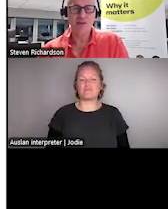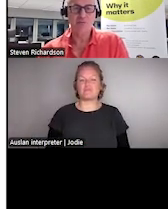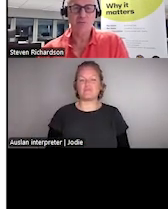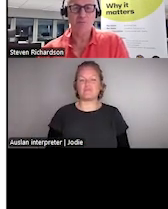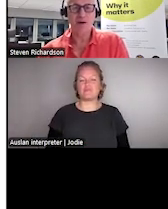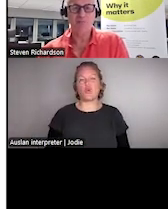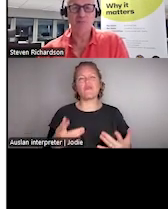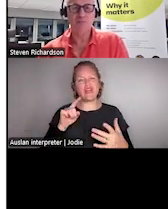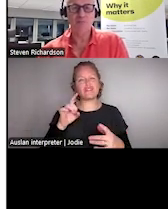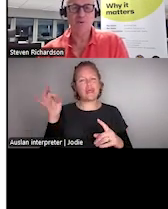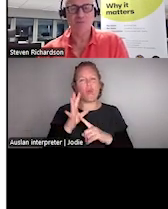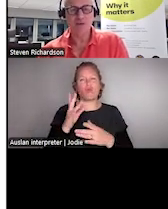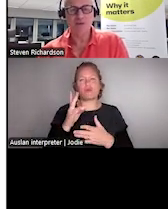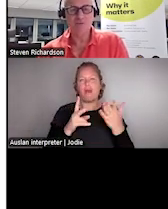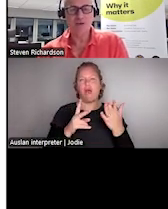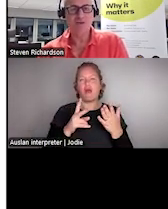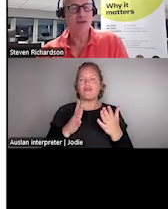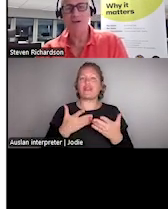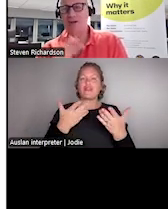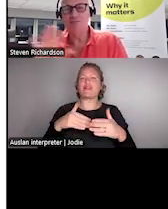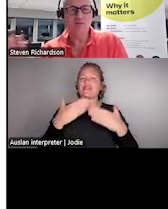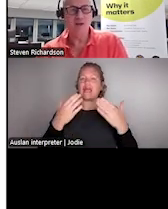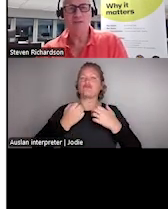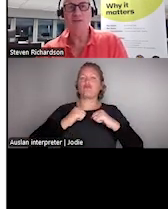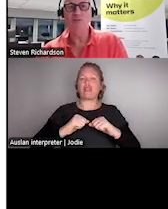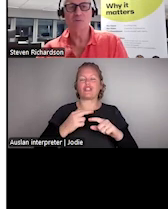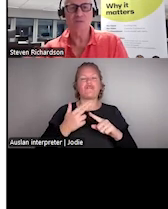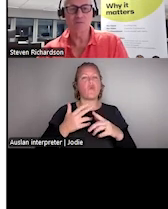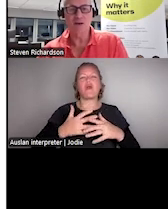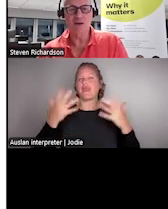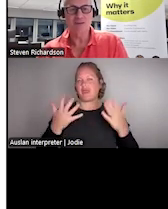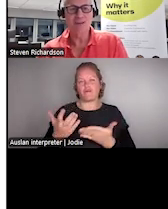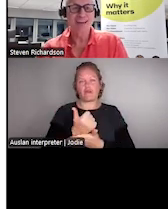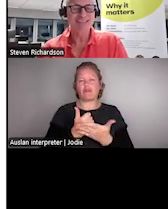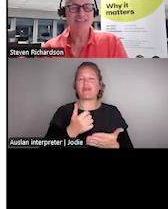really important part of your Giving Day strategy in any fundraising. We have to ask. As I said,